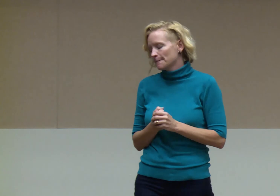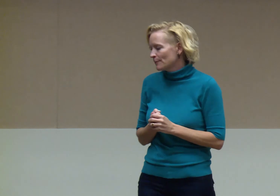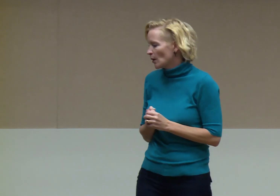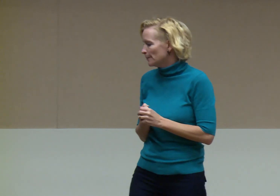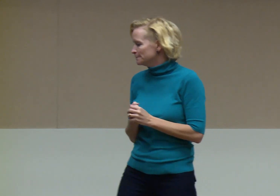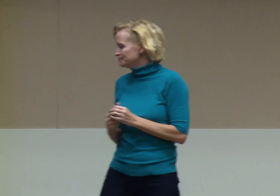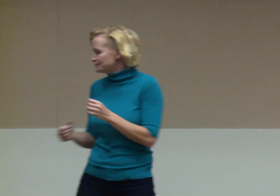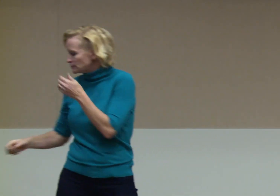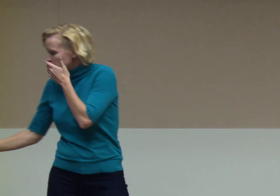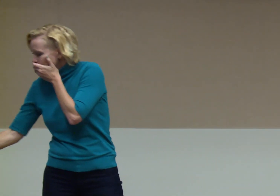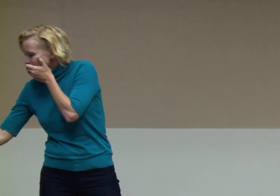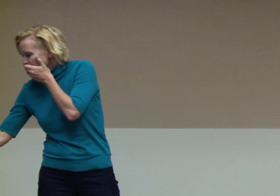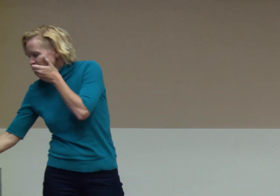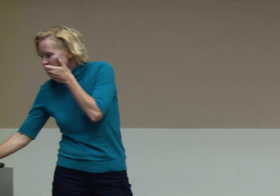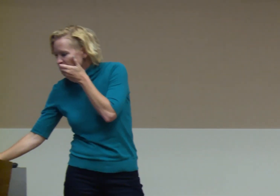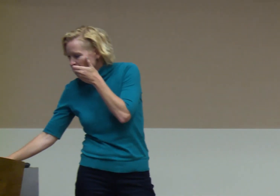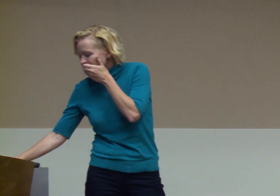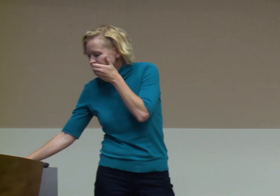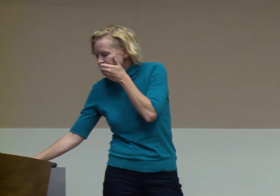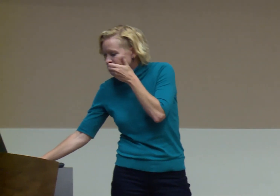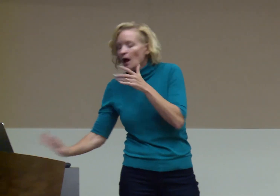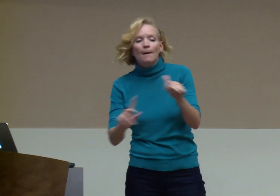and progress through that.